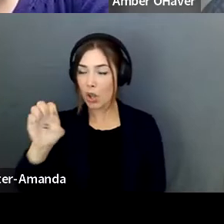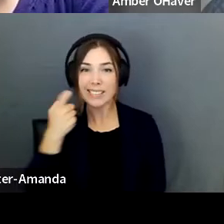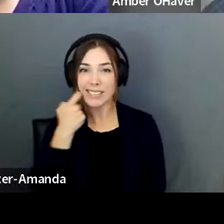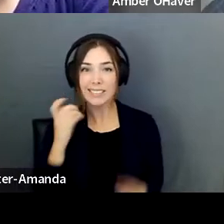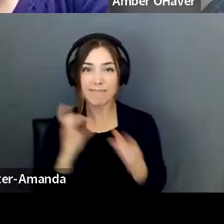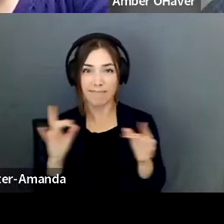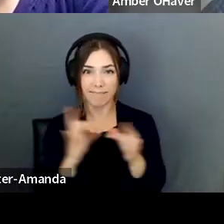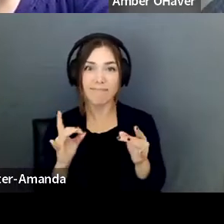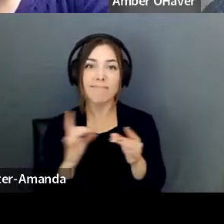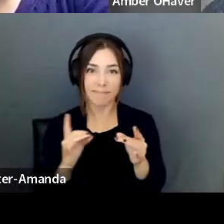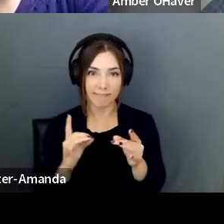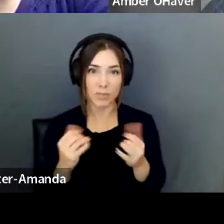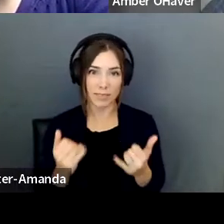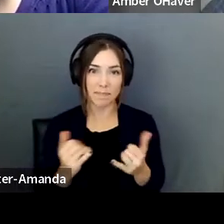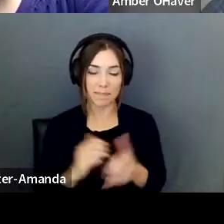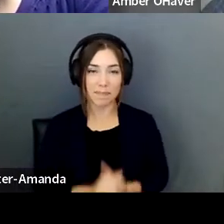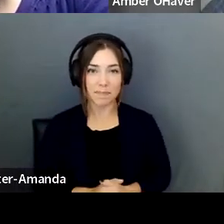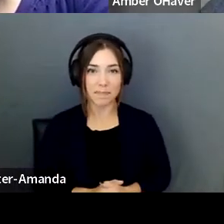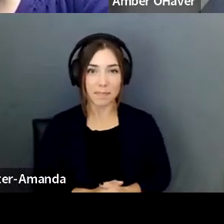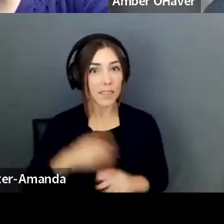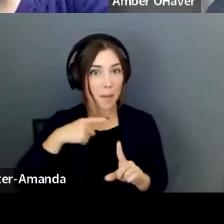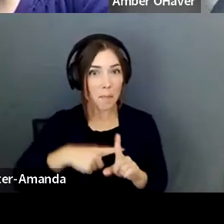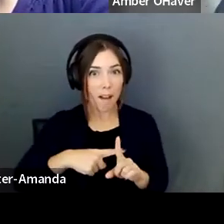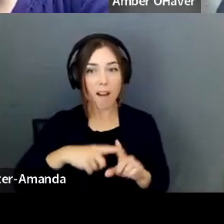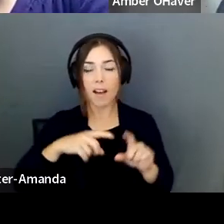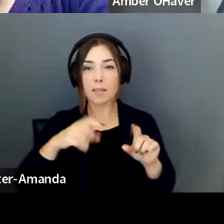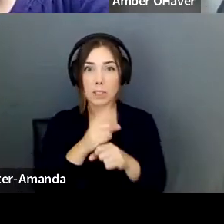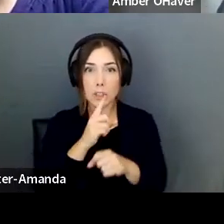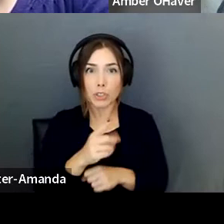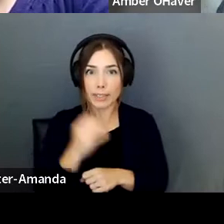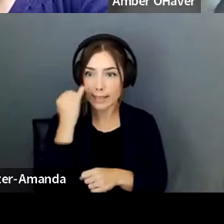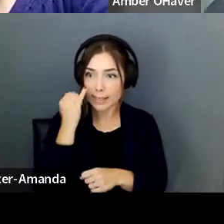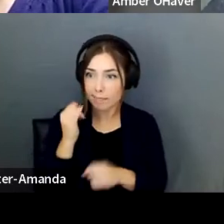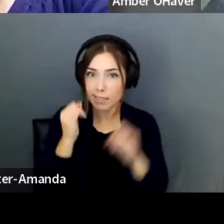And then can also ensure that if someone's rights are being violated after they've educated